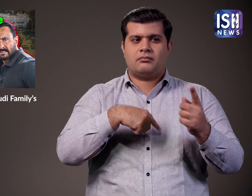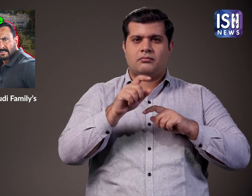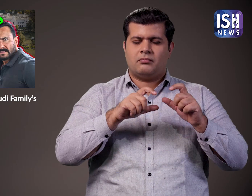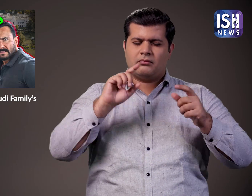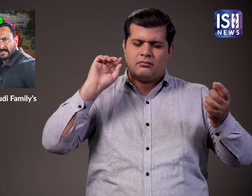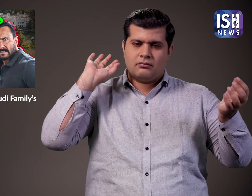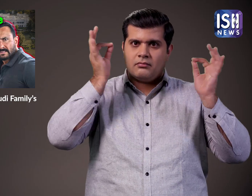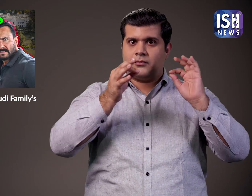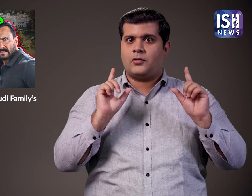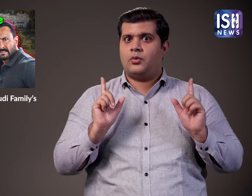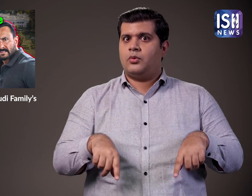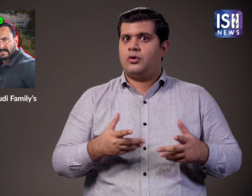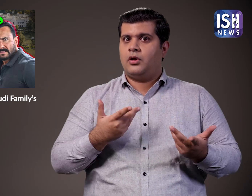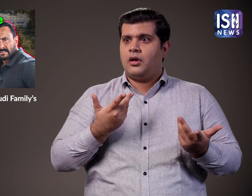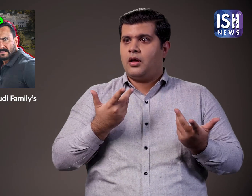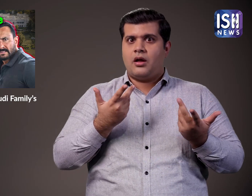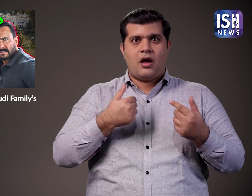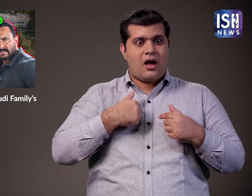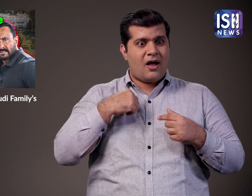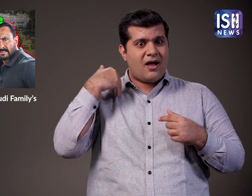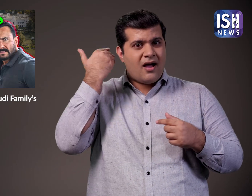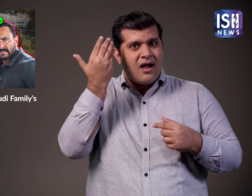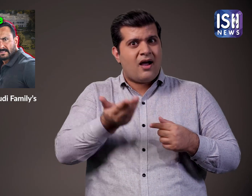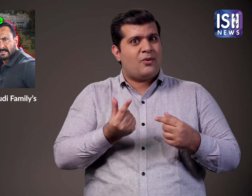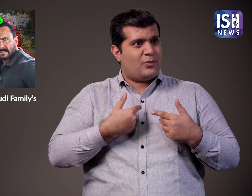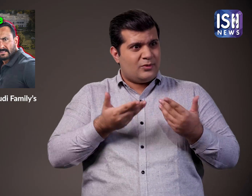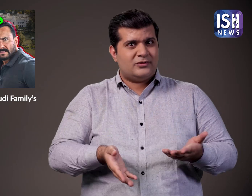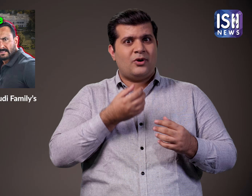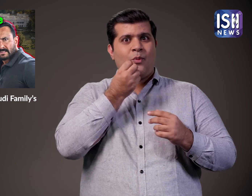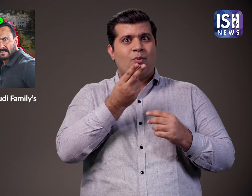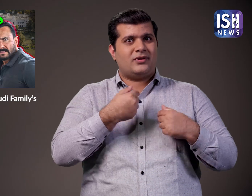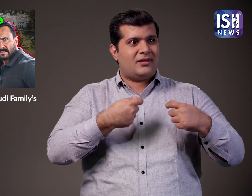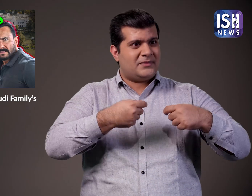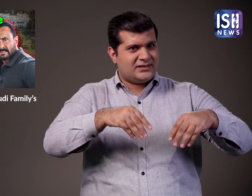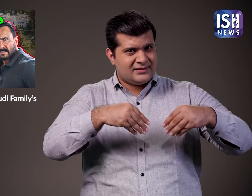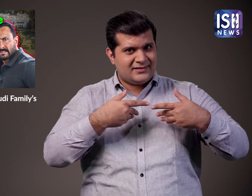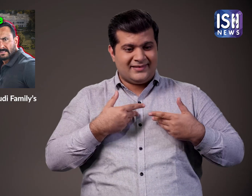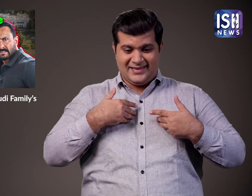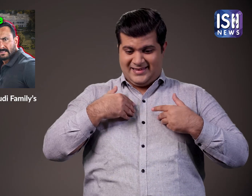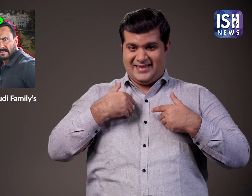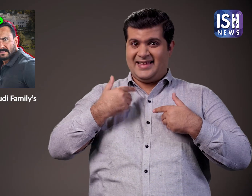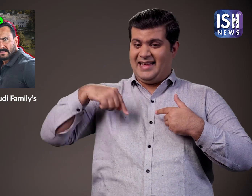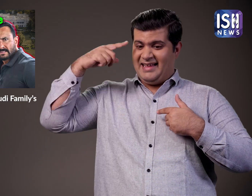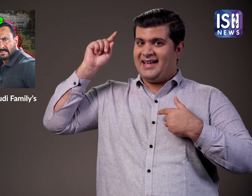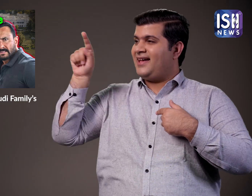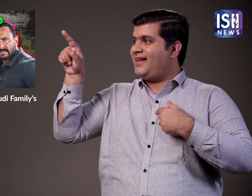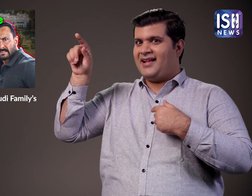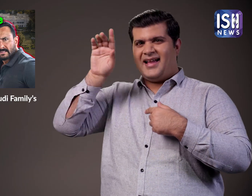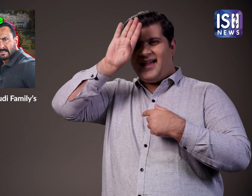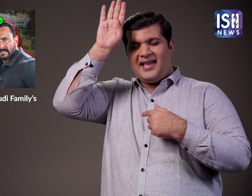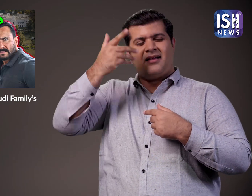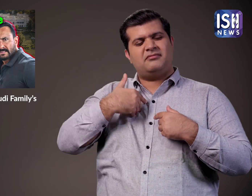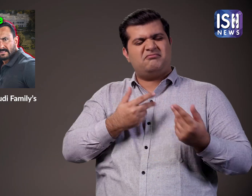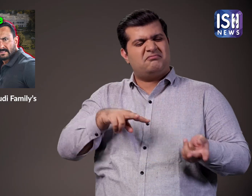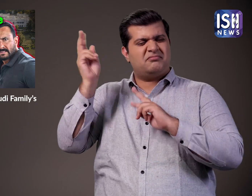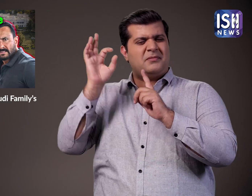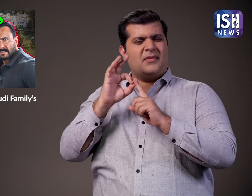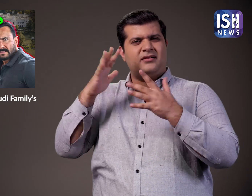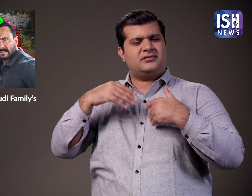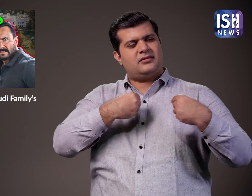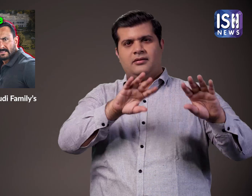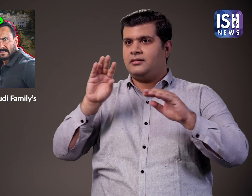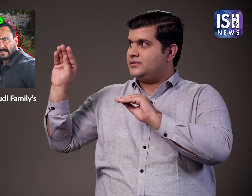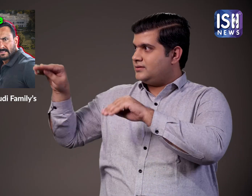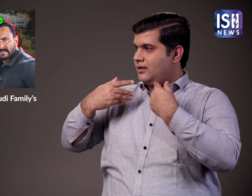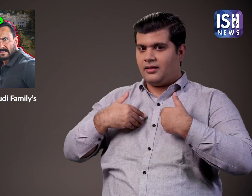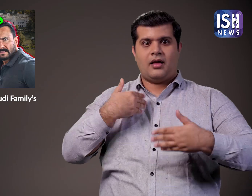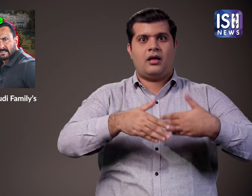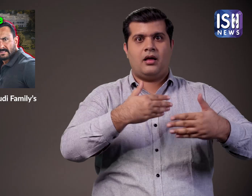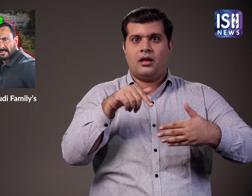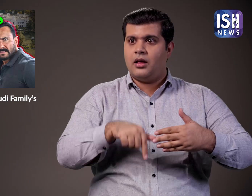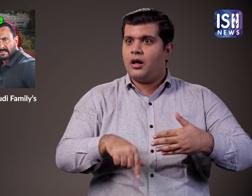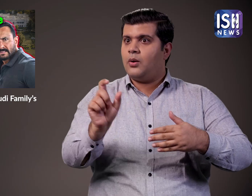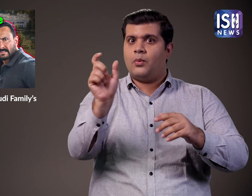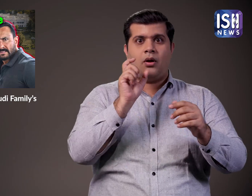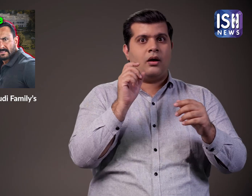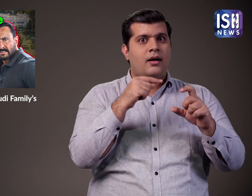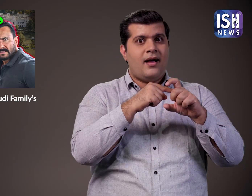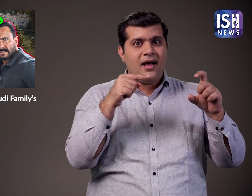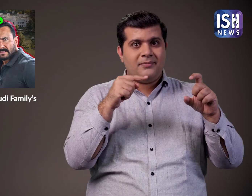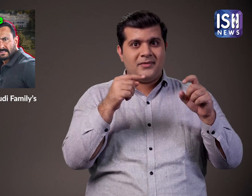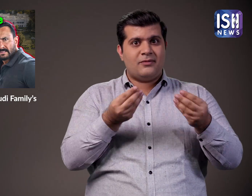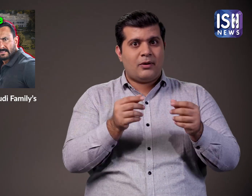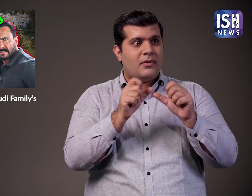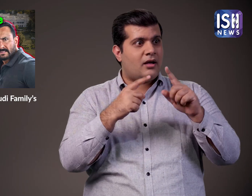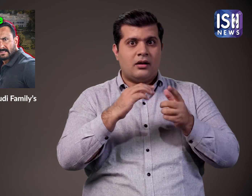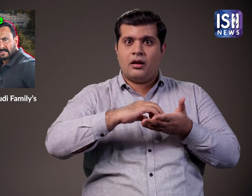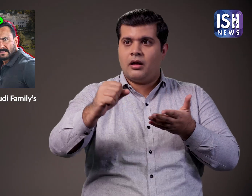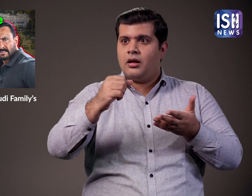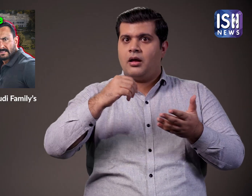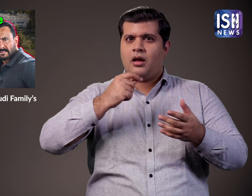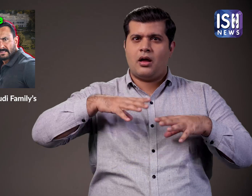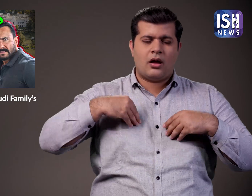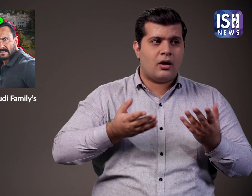This could lead to huge financial losses.